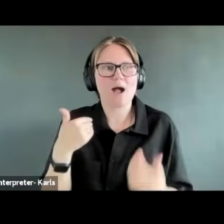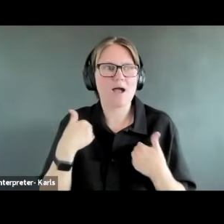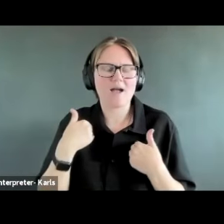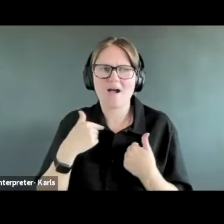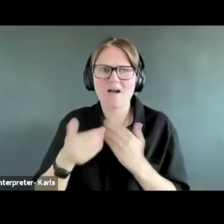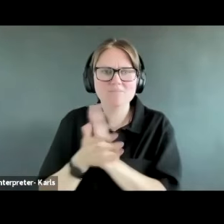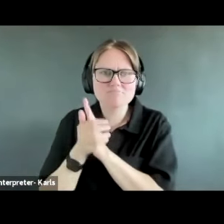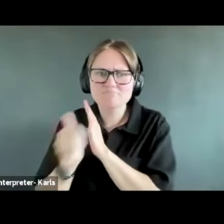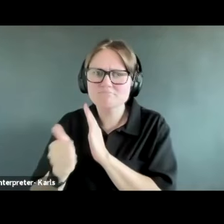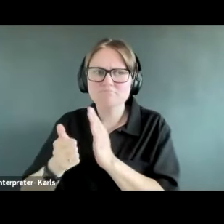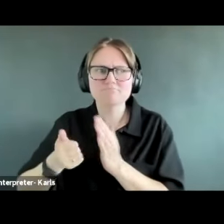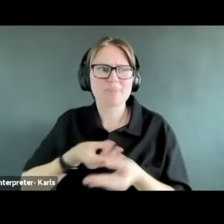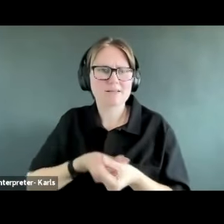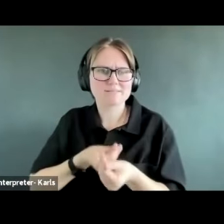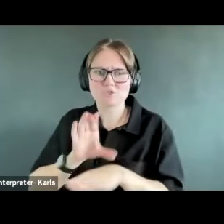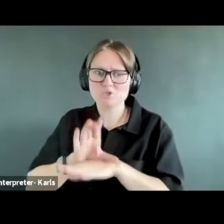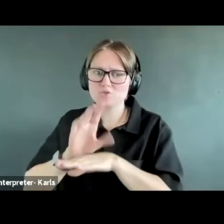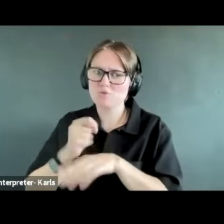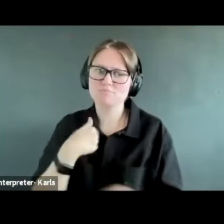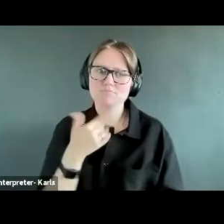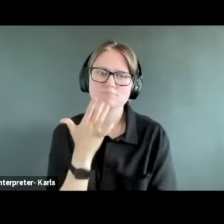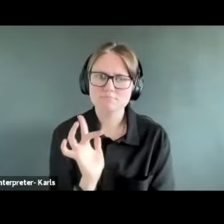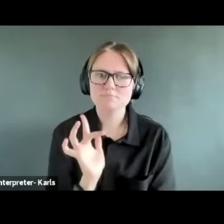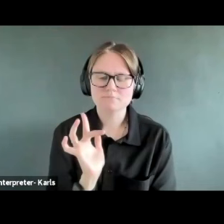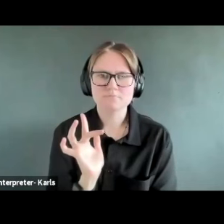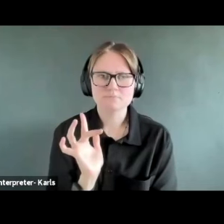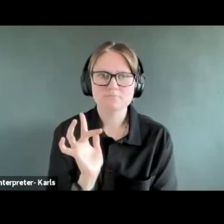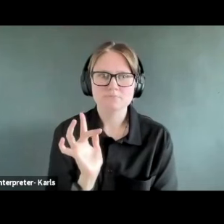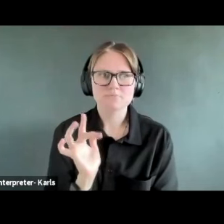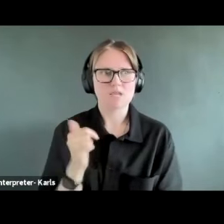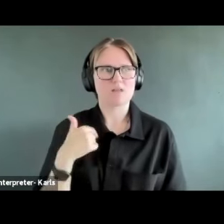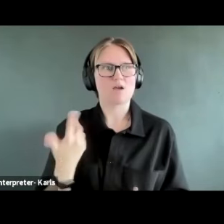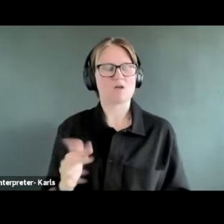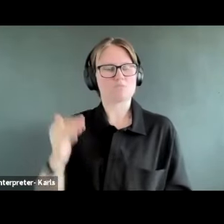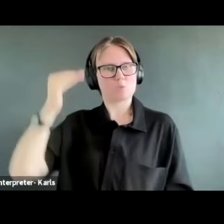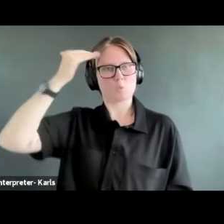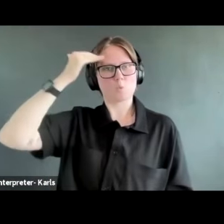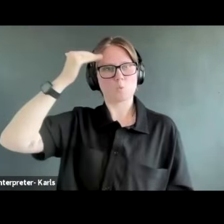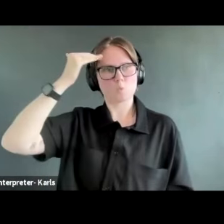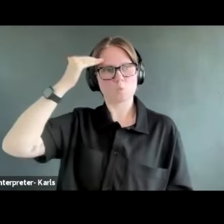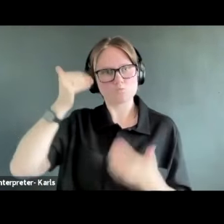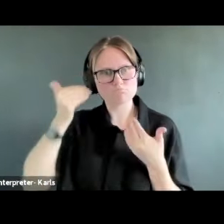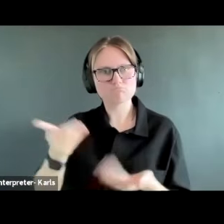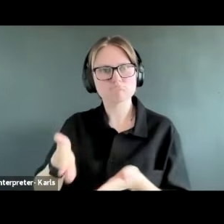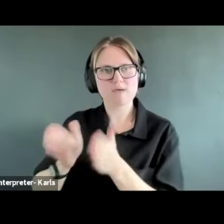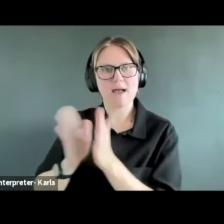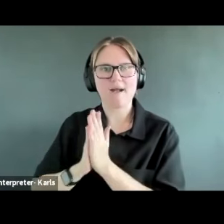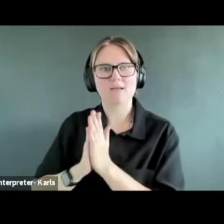fortunate and I knew to ask for OT both in the hospital